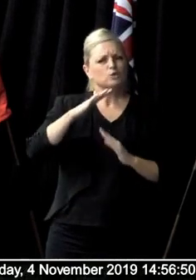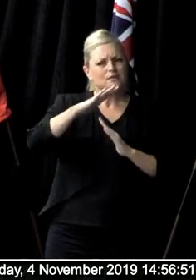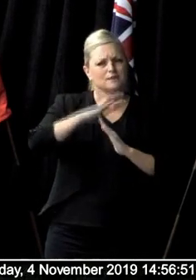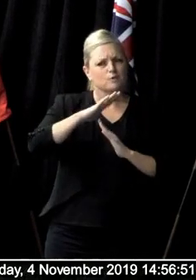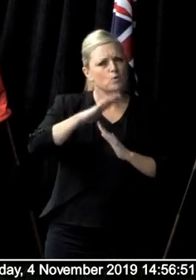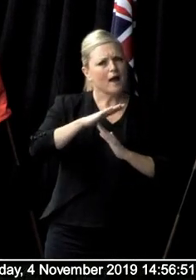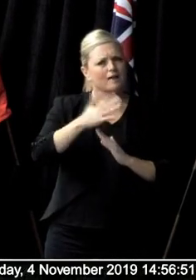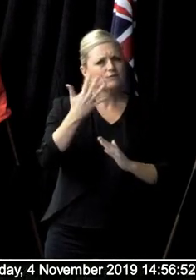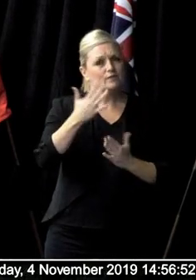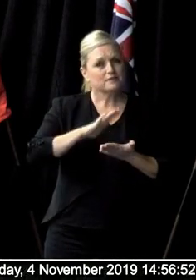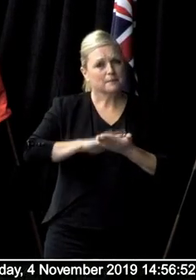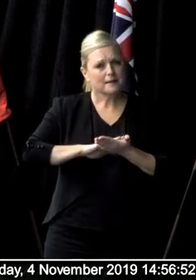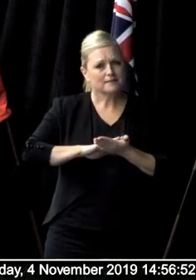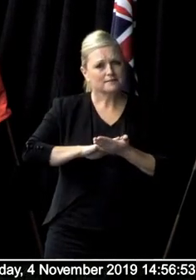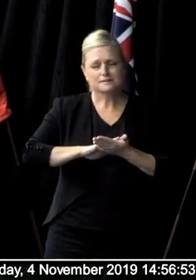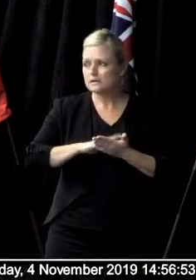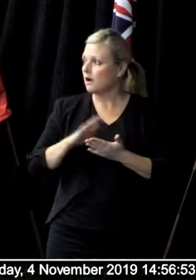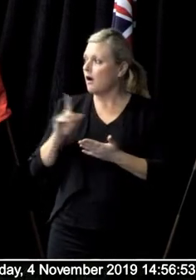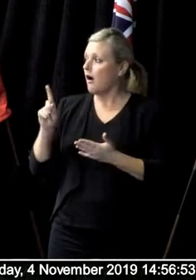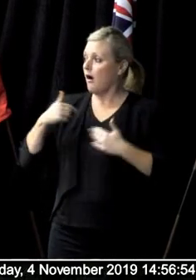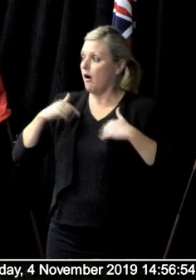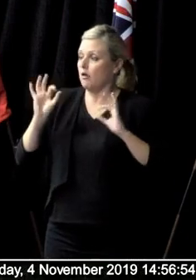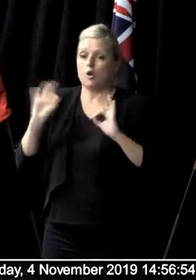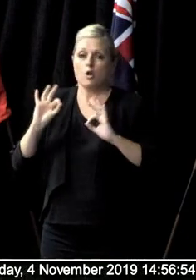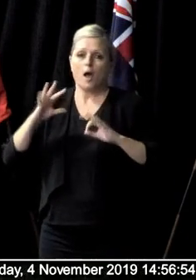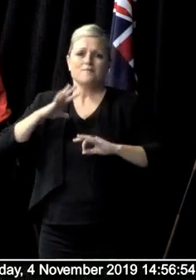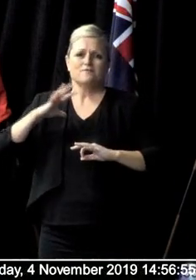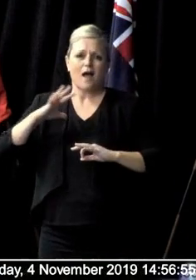I’m okay not to have a break. Are you sure? Yes. I cry all the time.